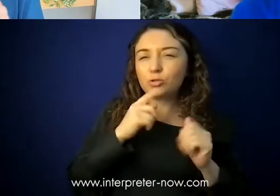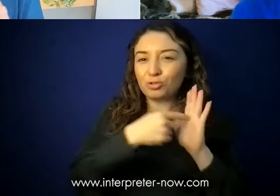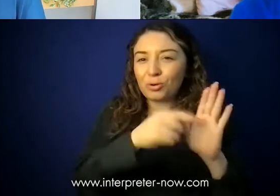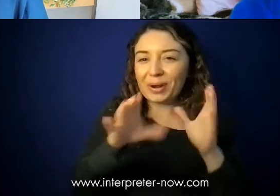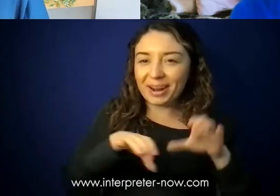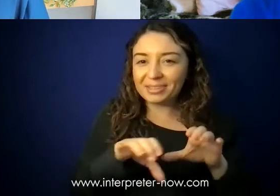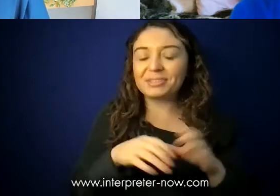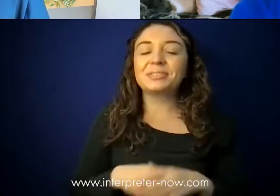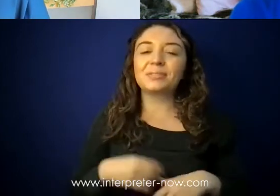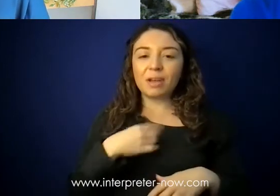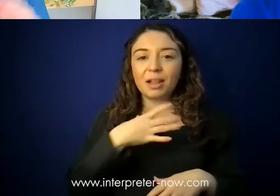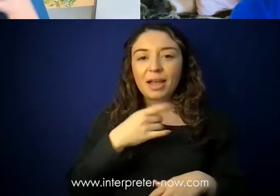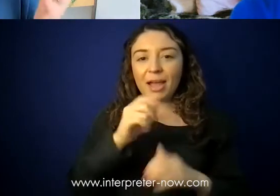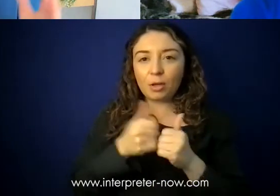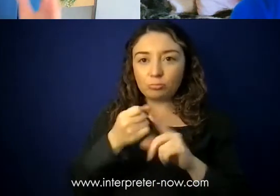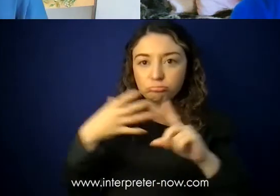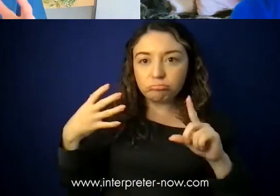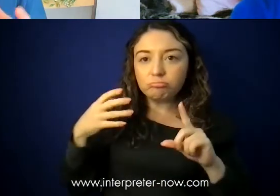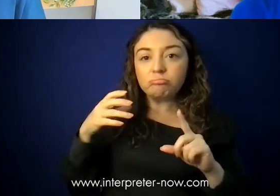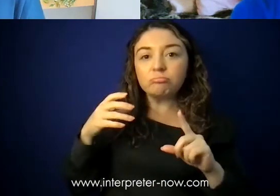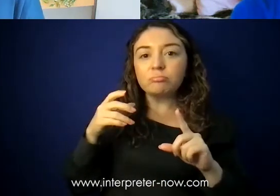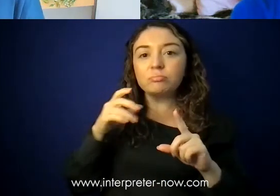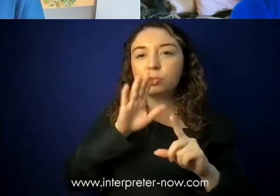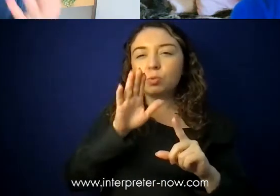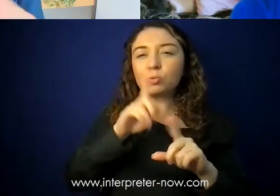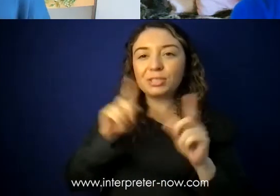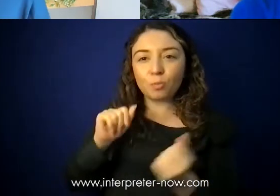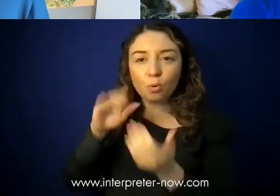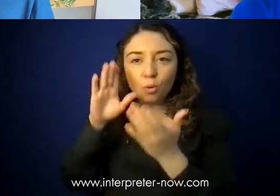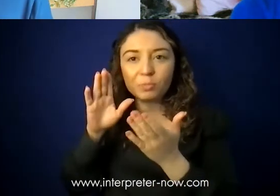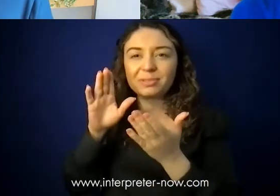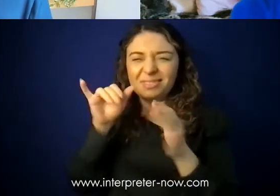I love that you laid that out in a slightly different way, but it ends up in the same